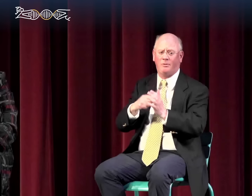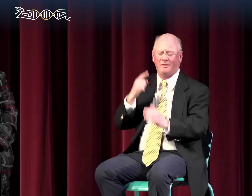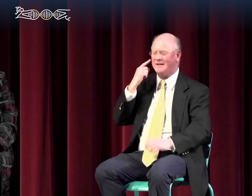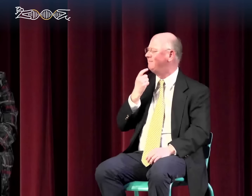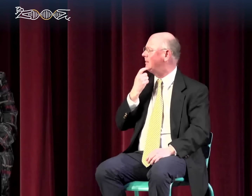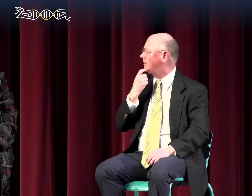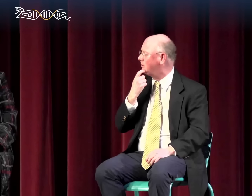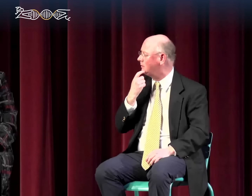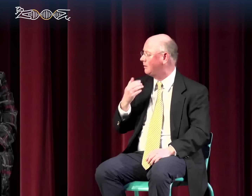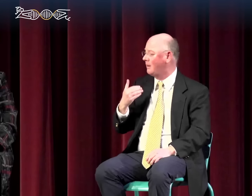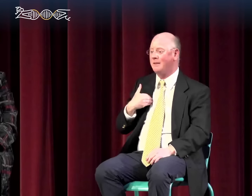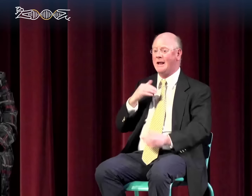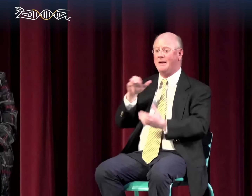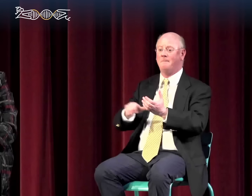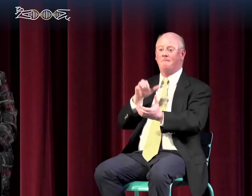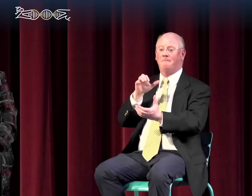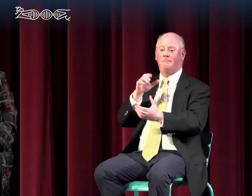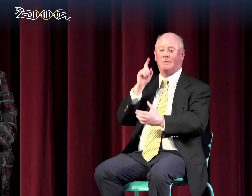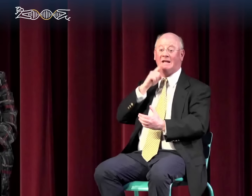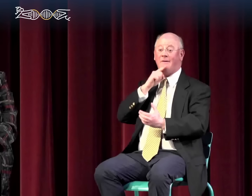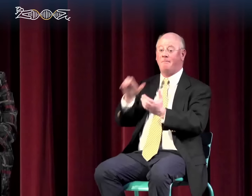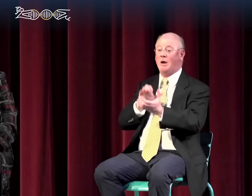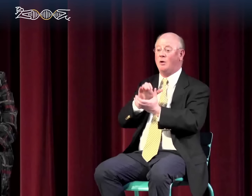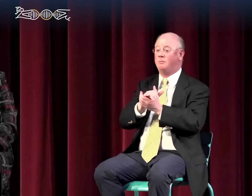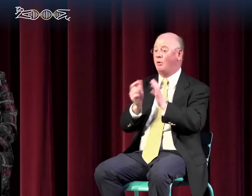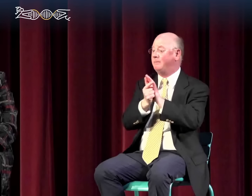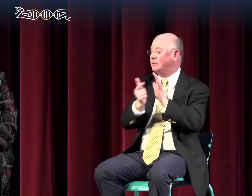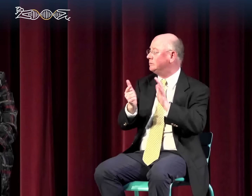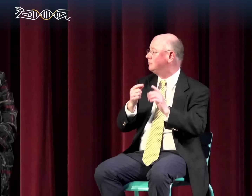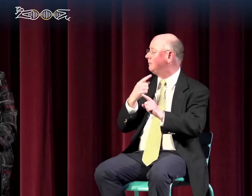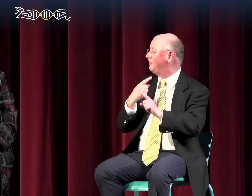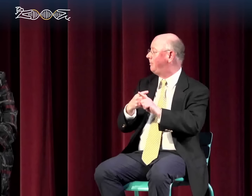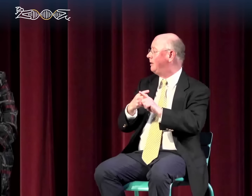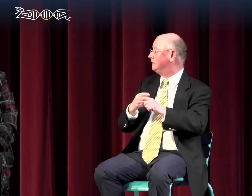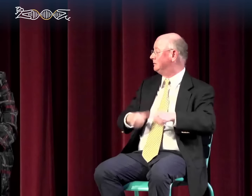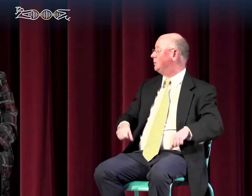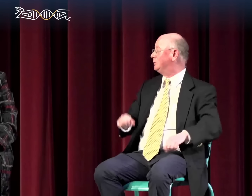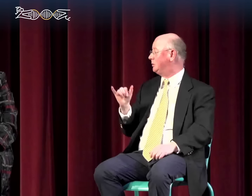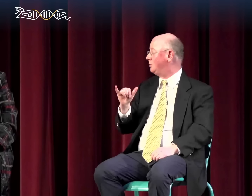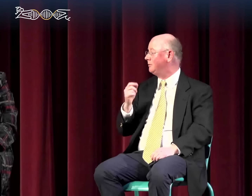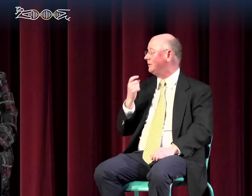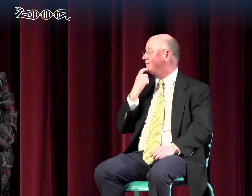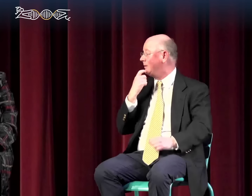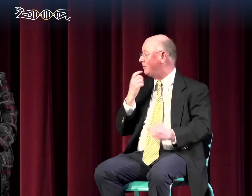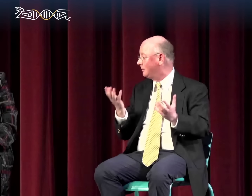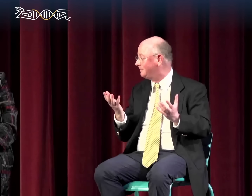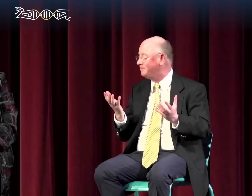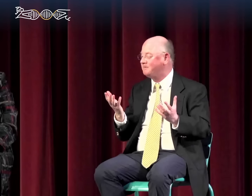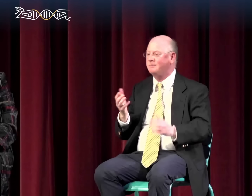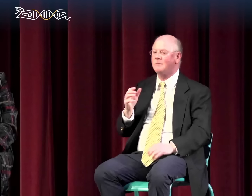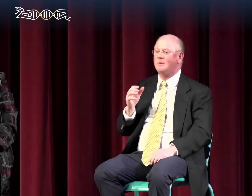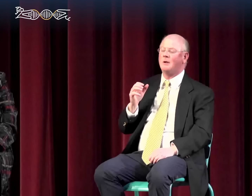I think Finland had one that prohibited Deaf people marrying one another.